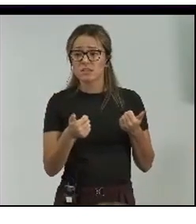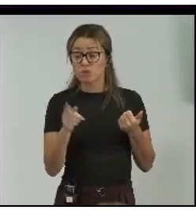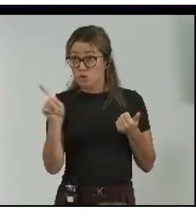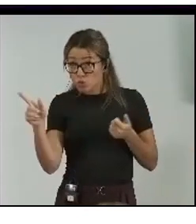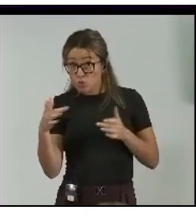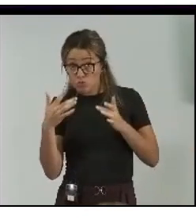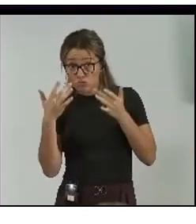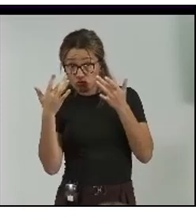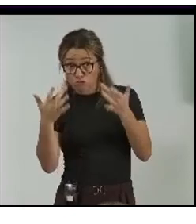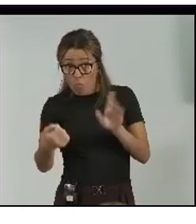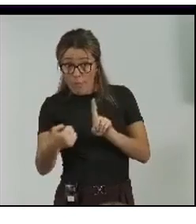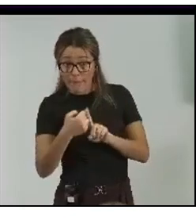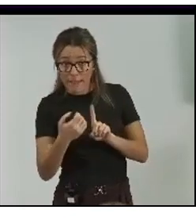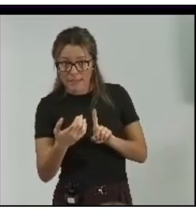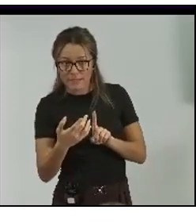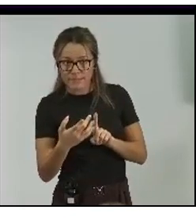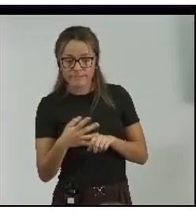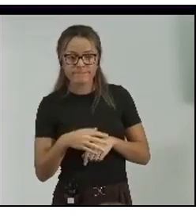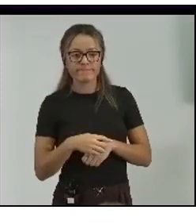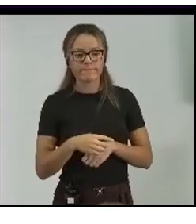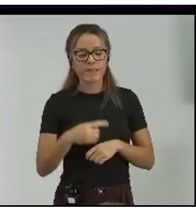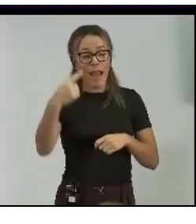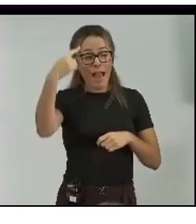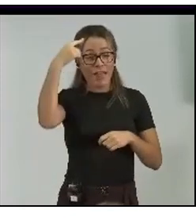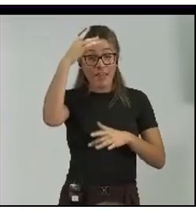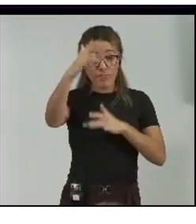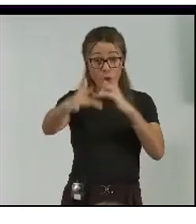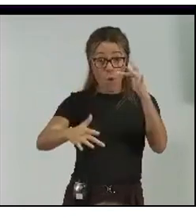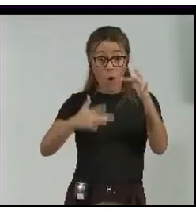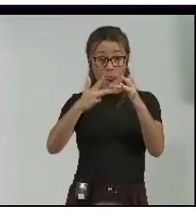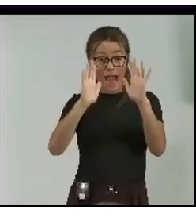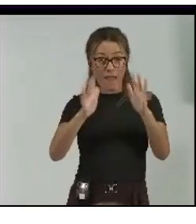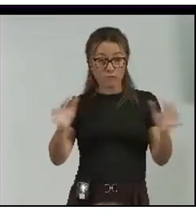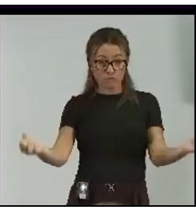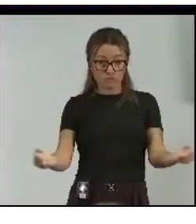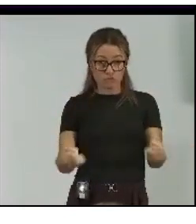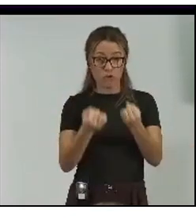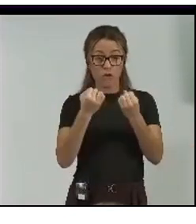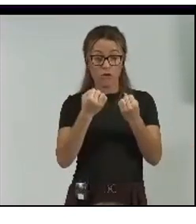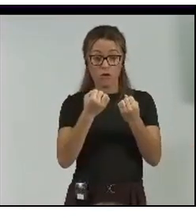I think it's about having a strong online presence because if you're publishing digitally,